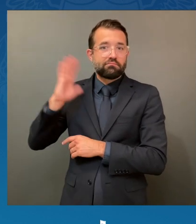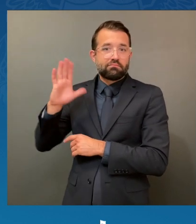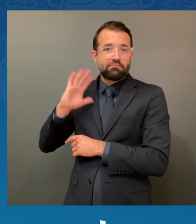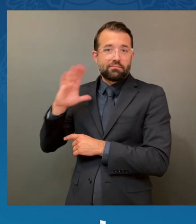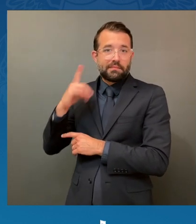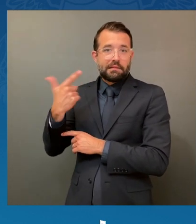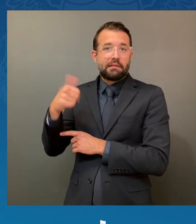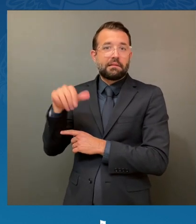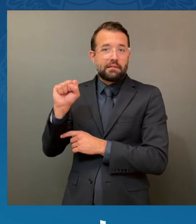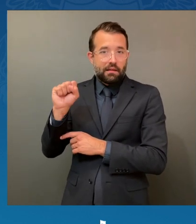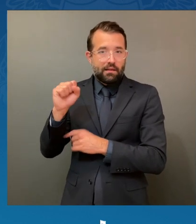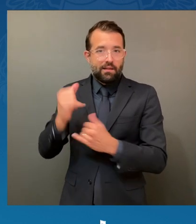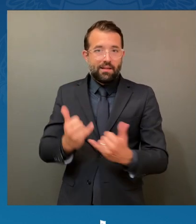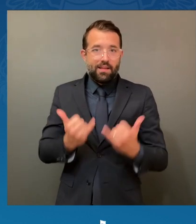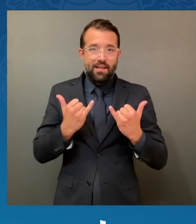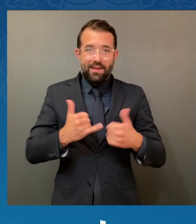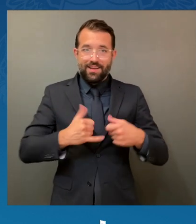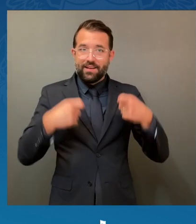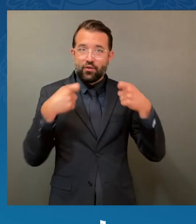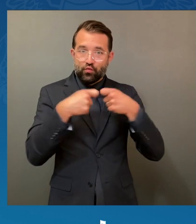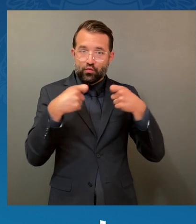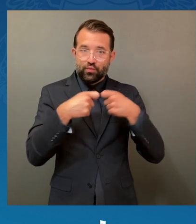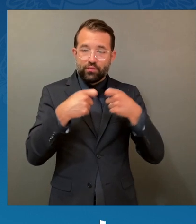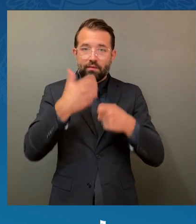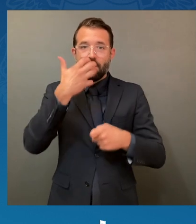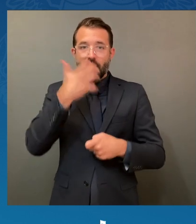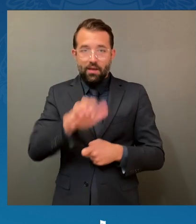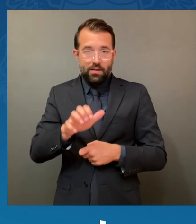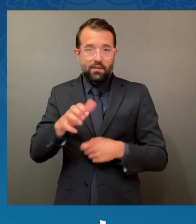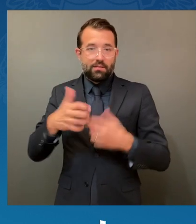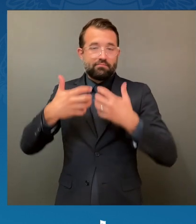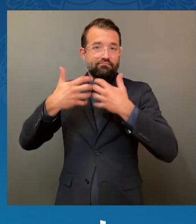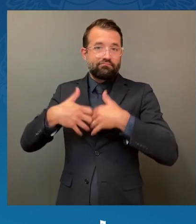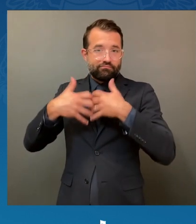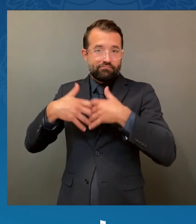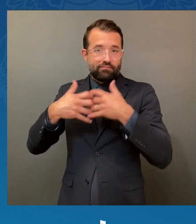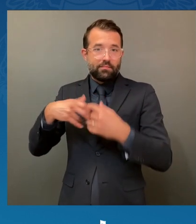Again, that means cleaner air and cheaper energy bills.